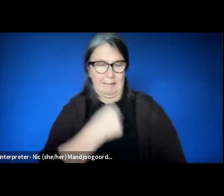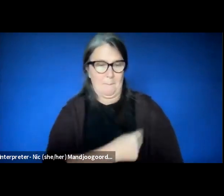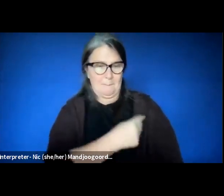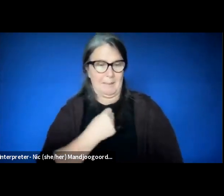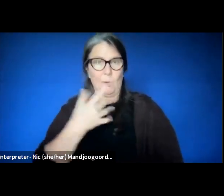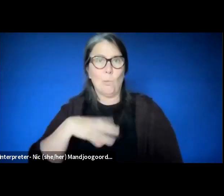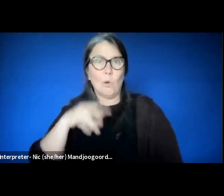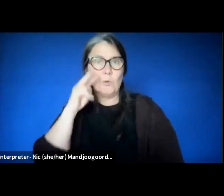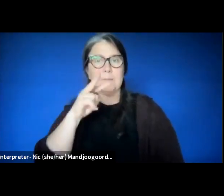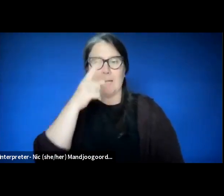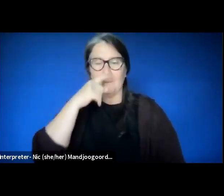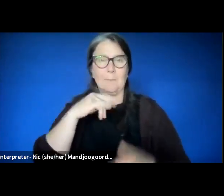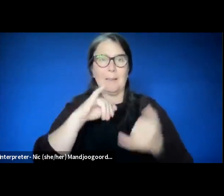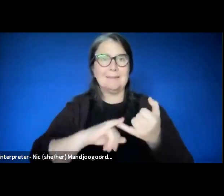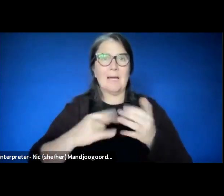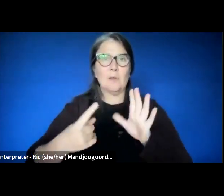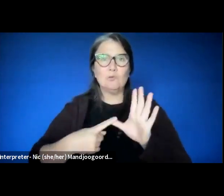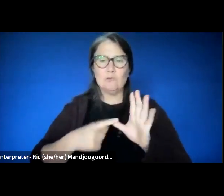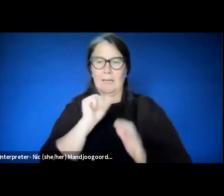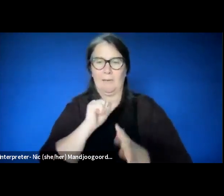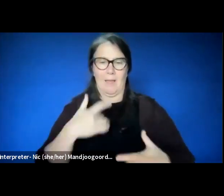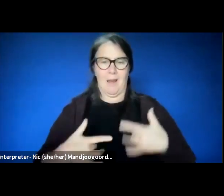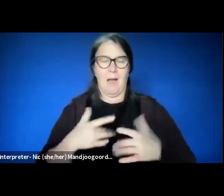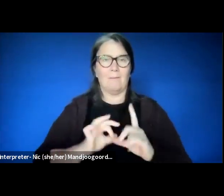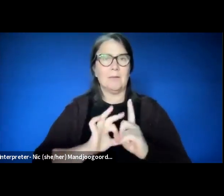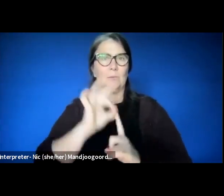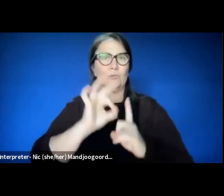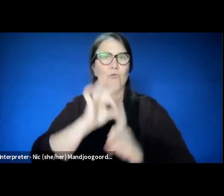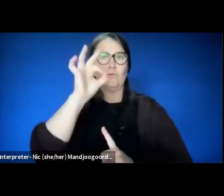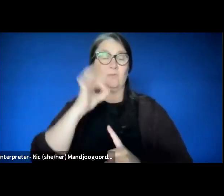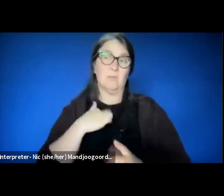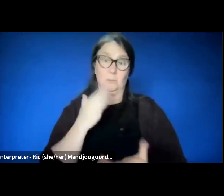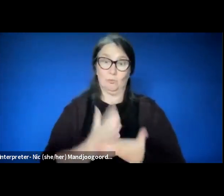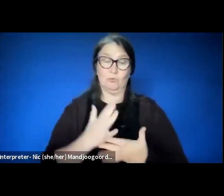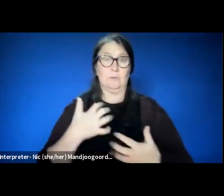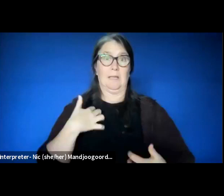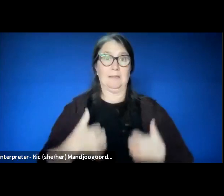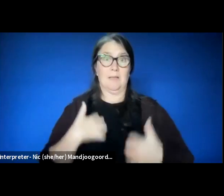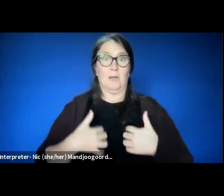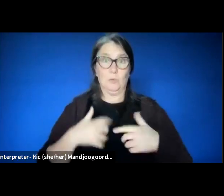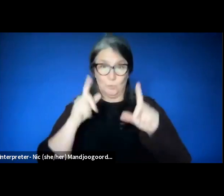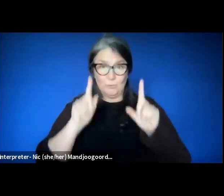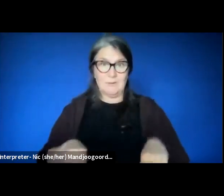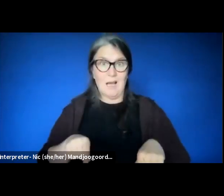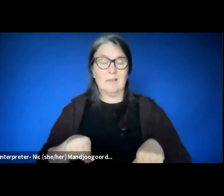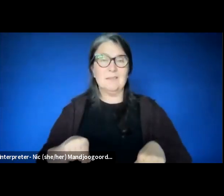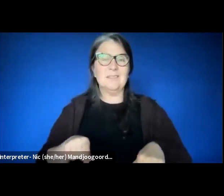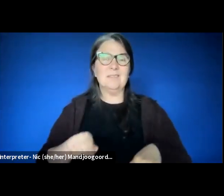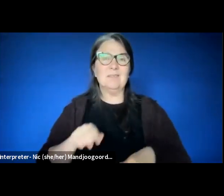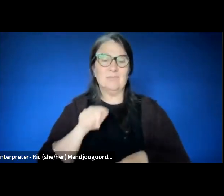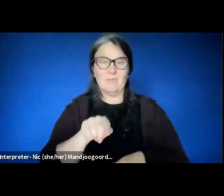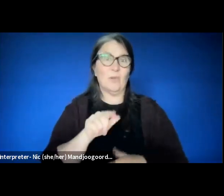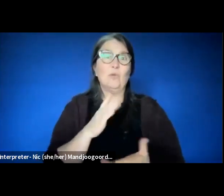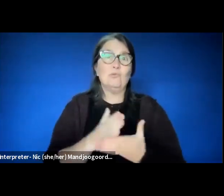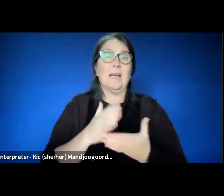that's fairly large group so. o I'm super excited to get that on the way.